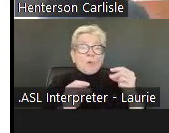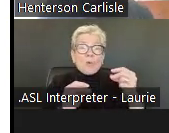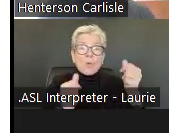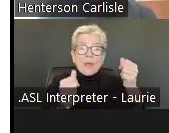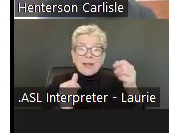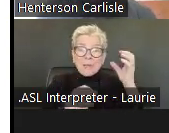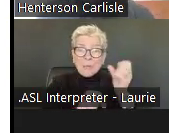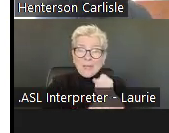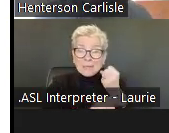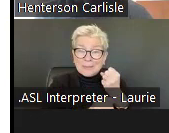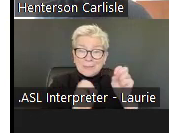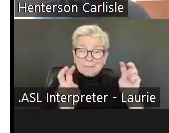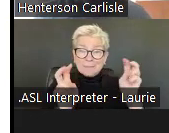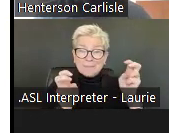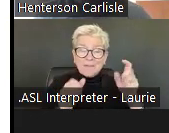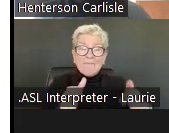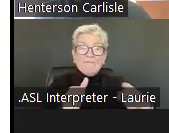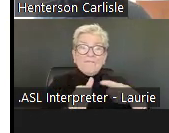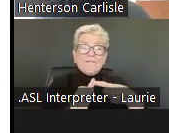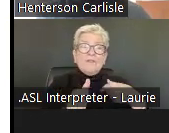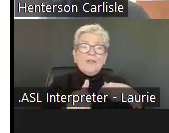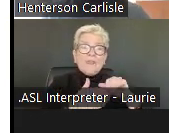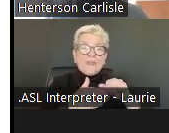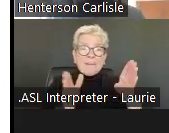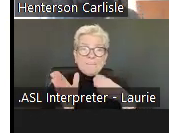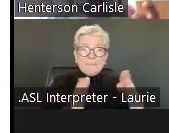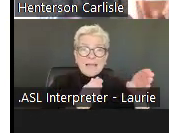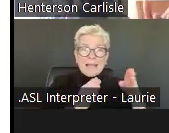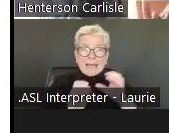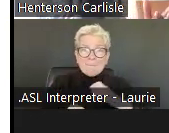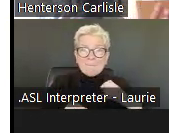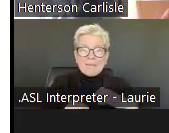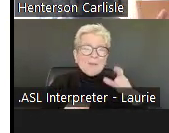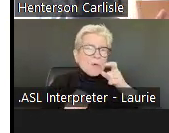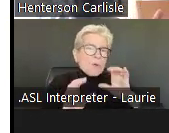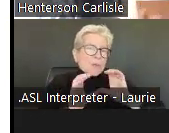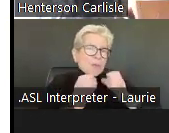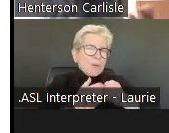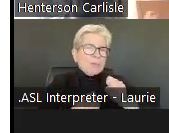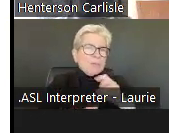of all having that orientation planning committee or what group of staff or people